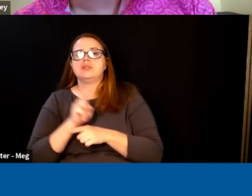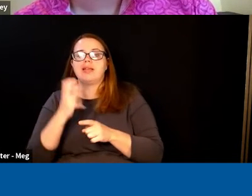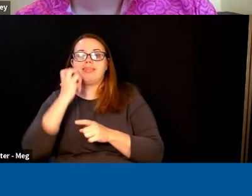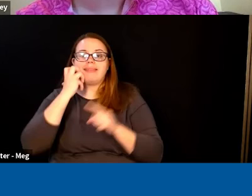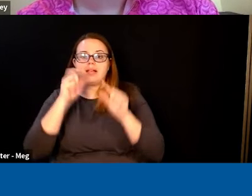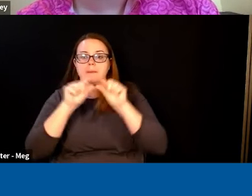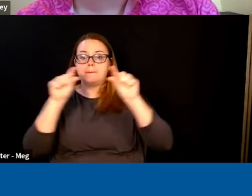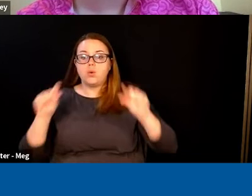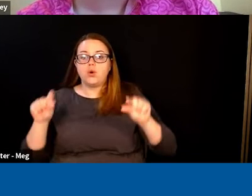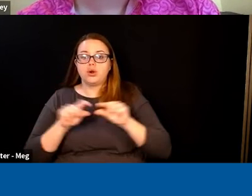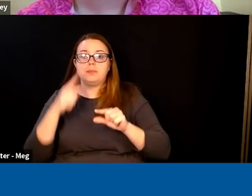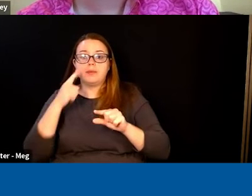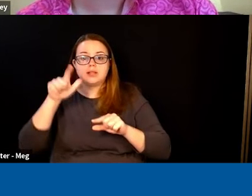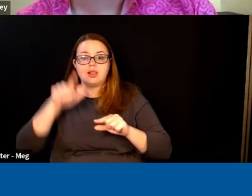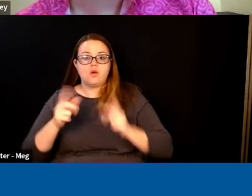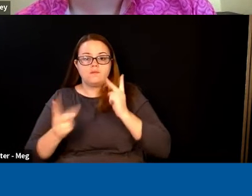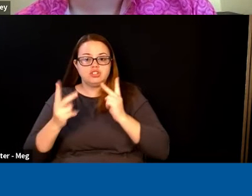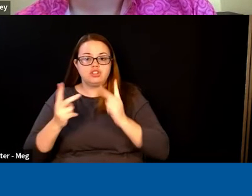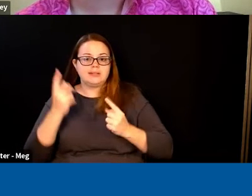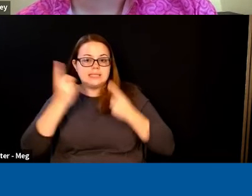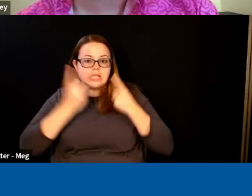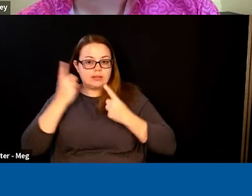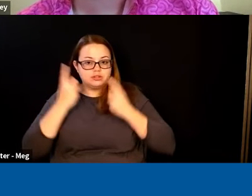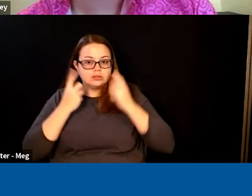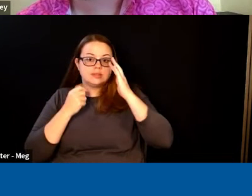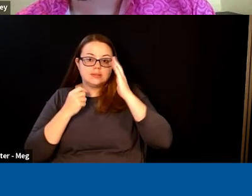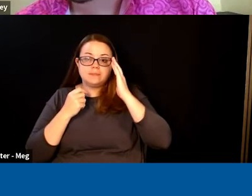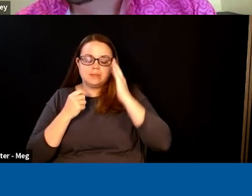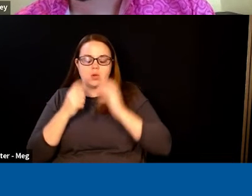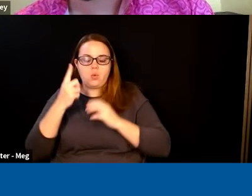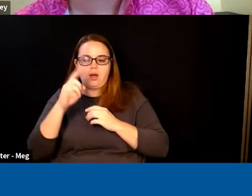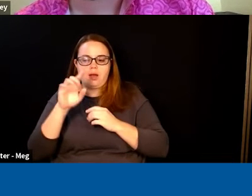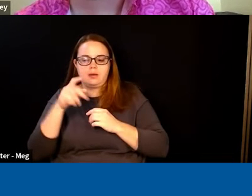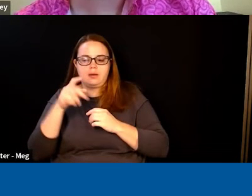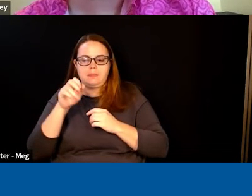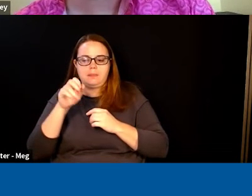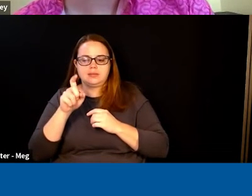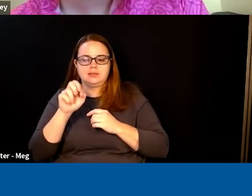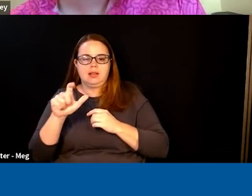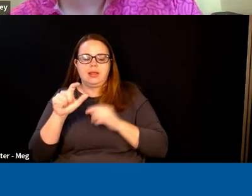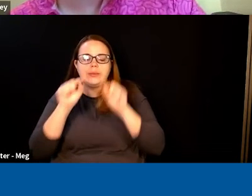because of low vision considerations. You know, a one pixel border hairline kind of might not cut it.